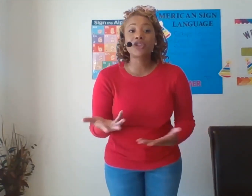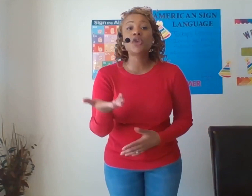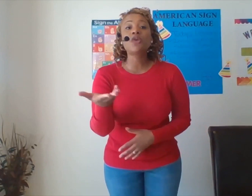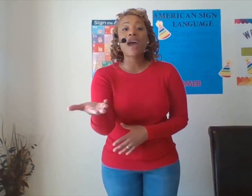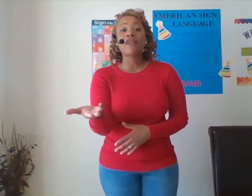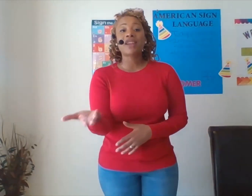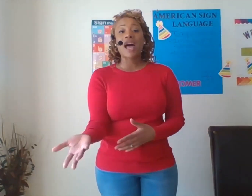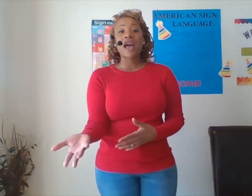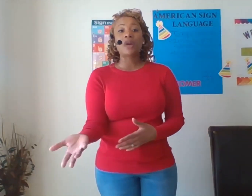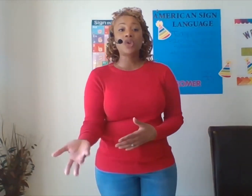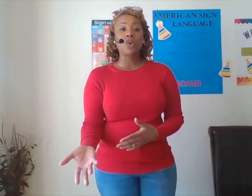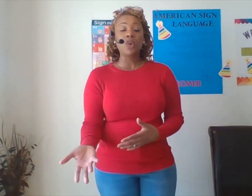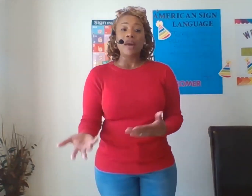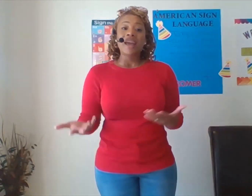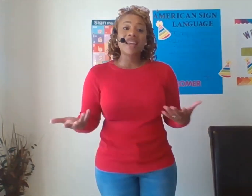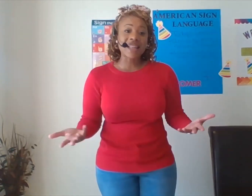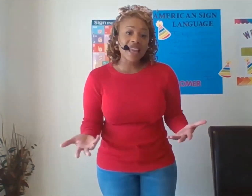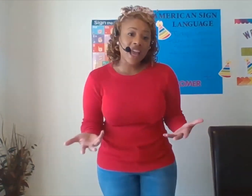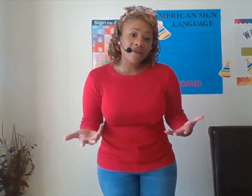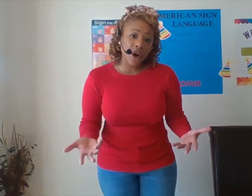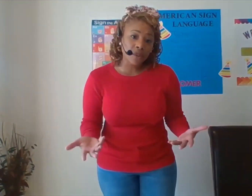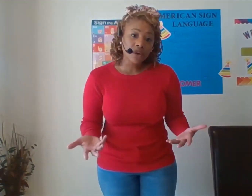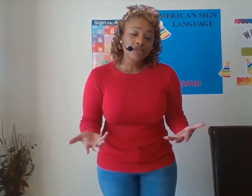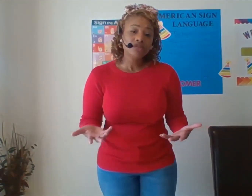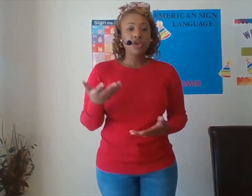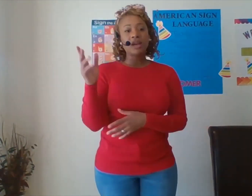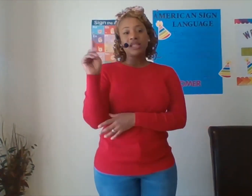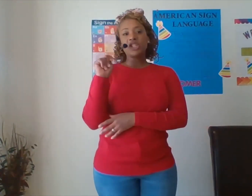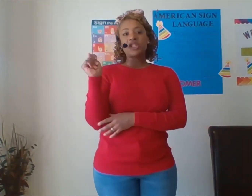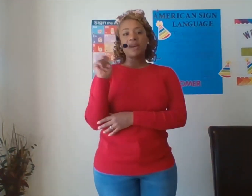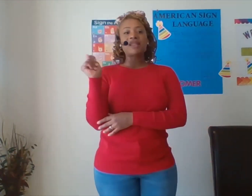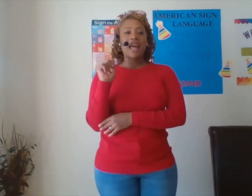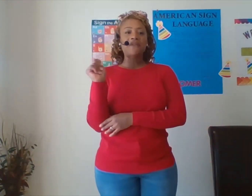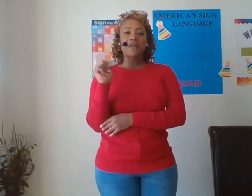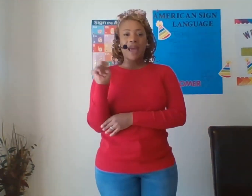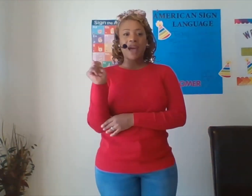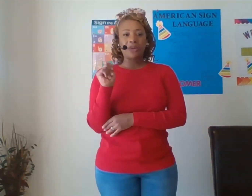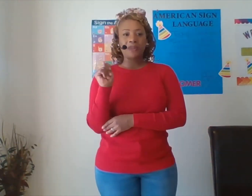you have a child who is not yet verbal you can teach them to sign for bathroom